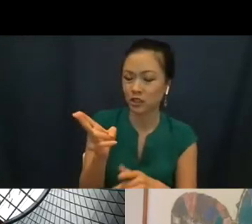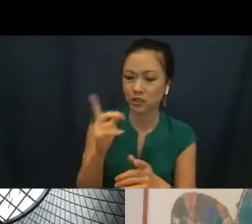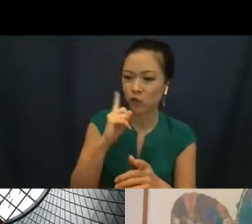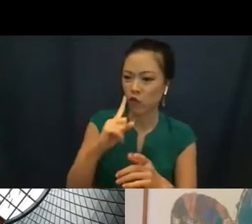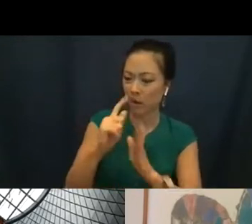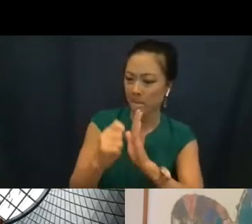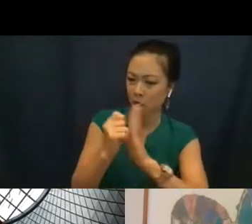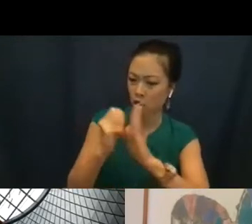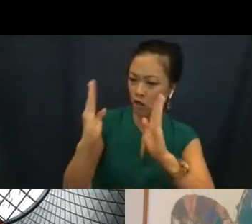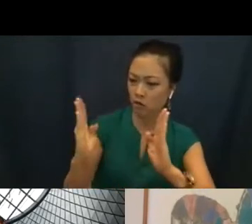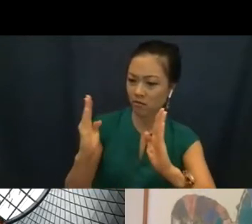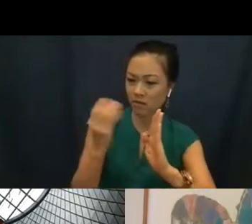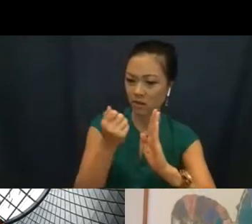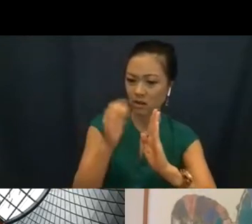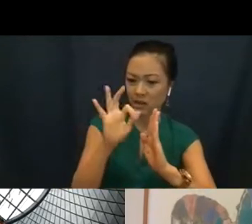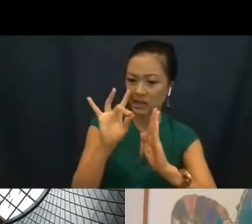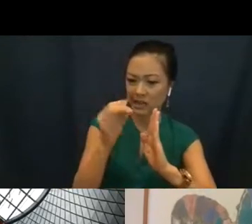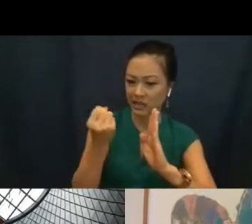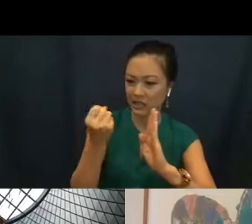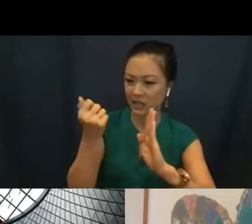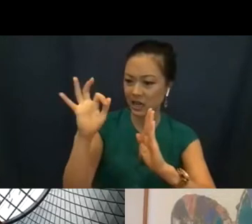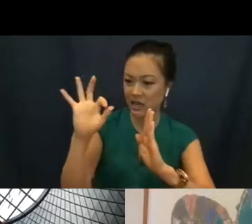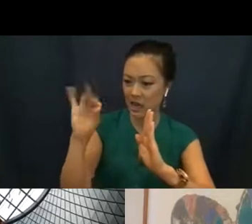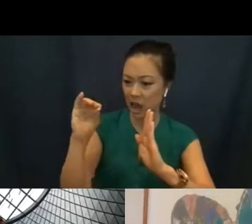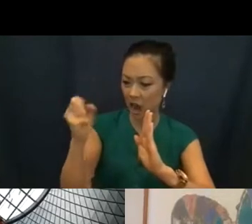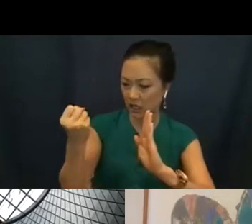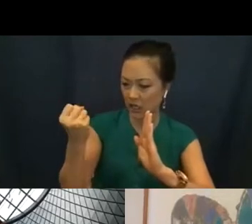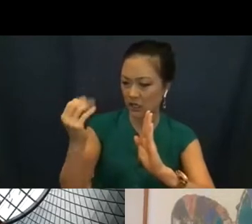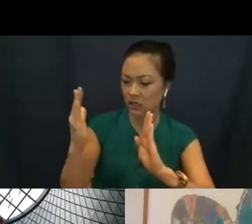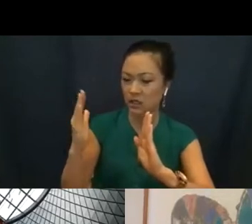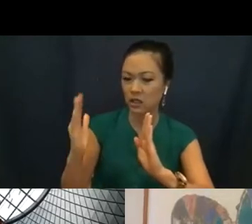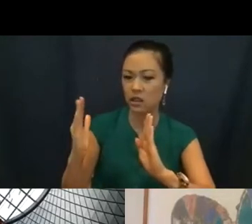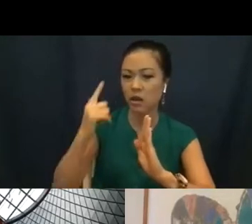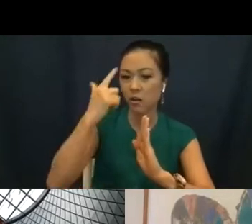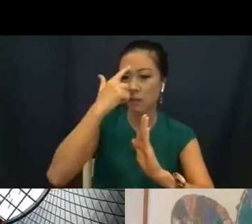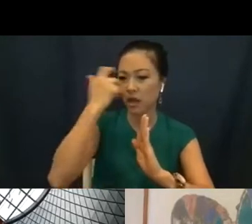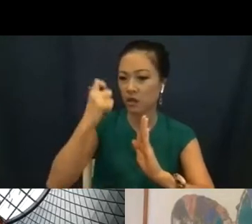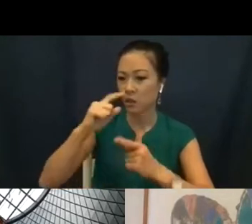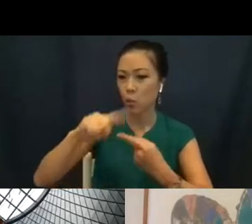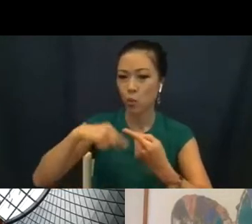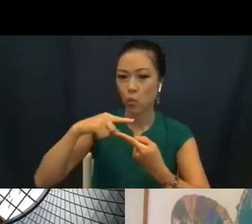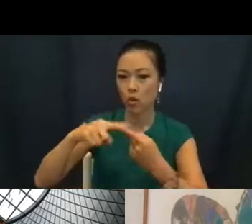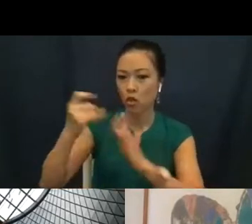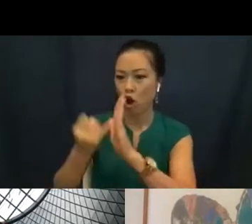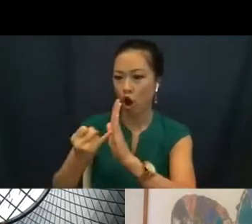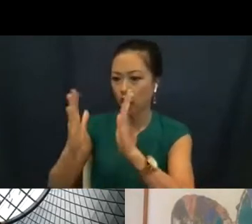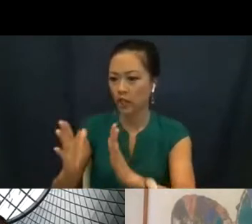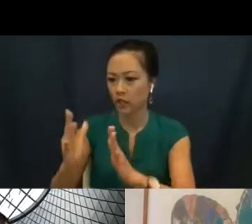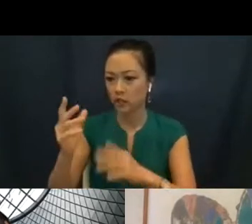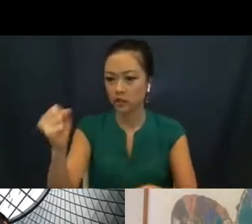that happens in a lab, happens when you pair an artist with an engineer. Happens within